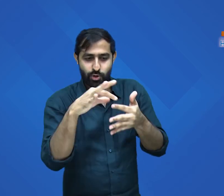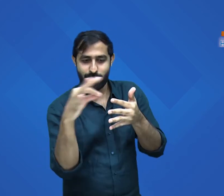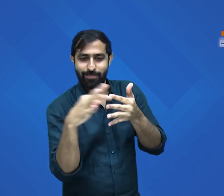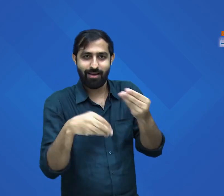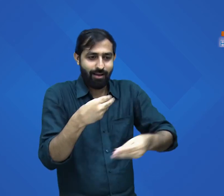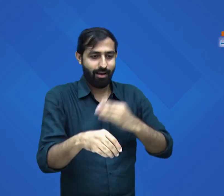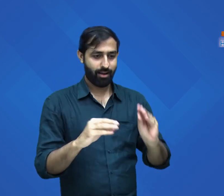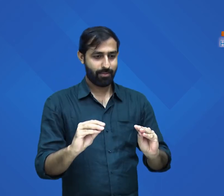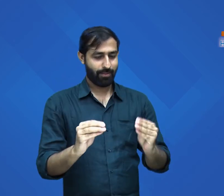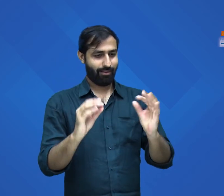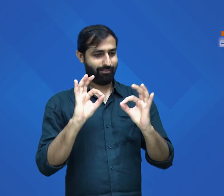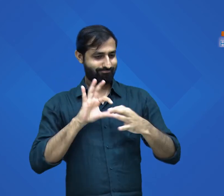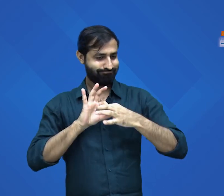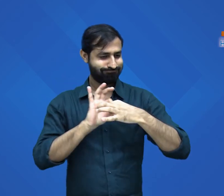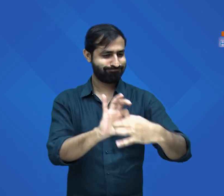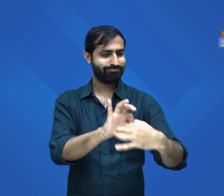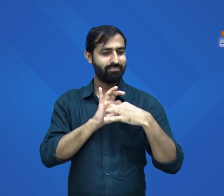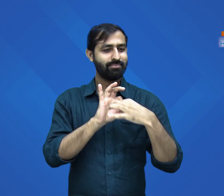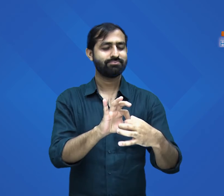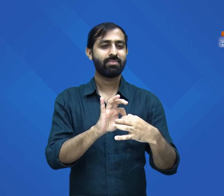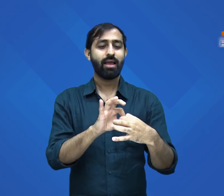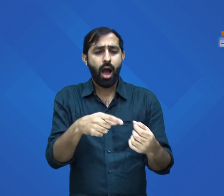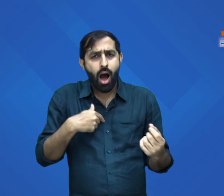Sharing knowledge helps in building stronger bond with the children.